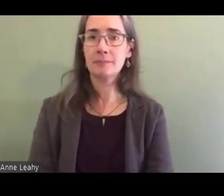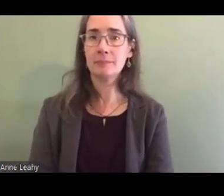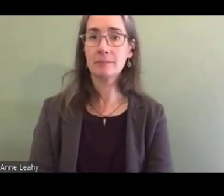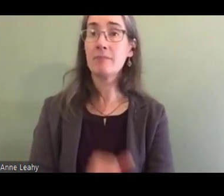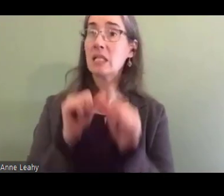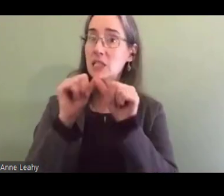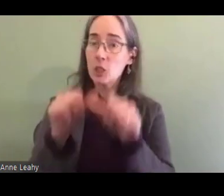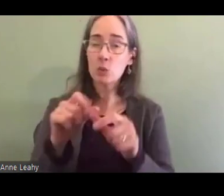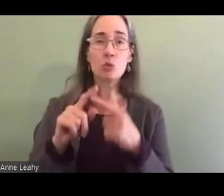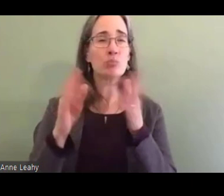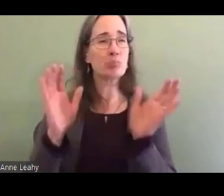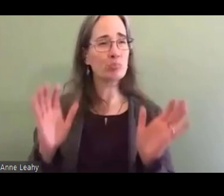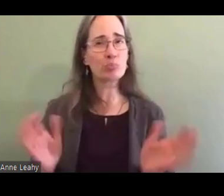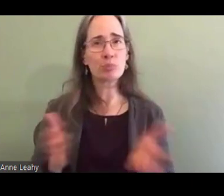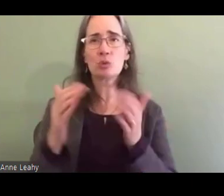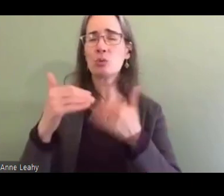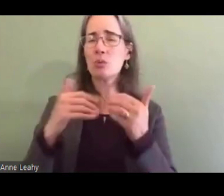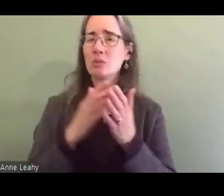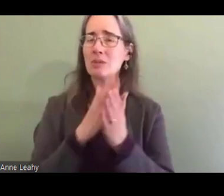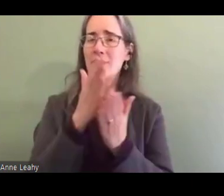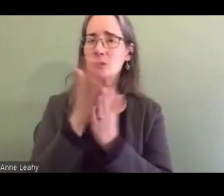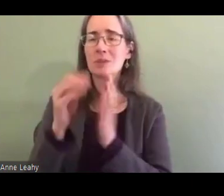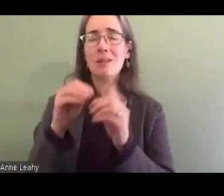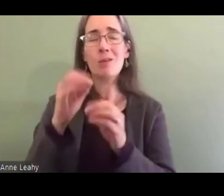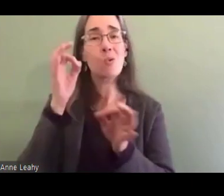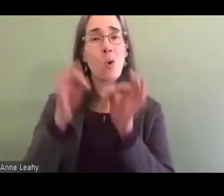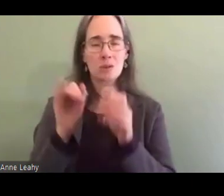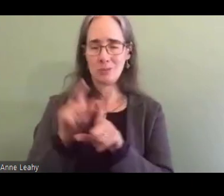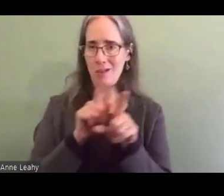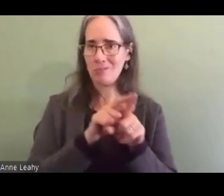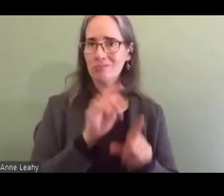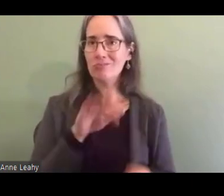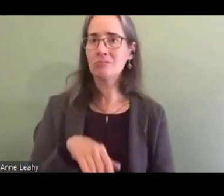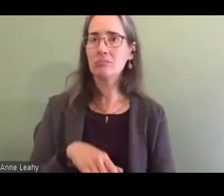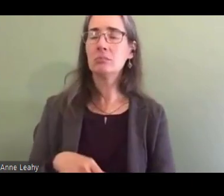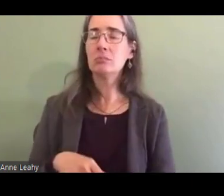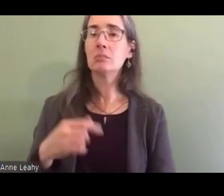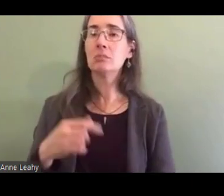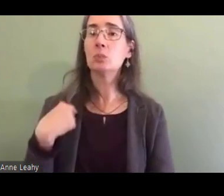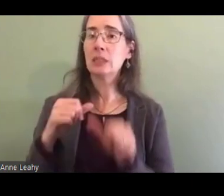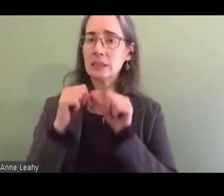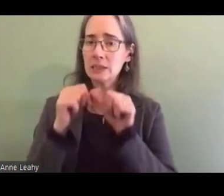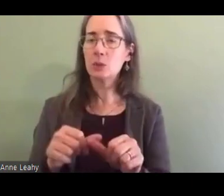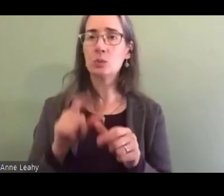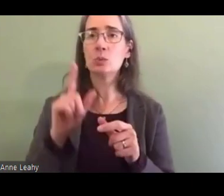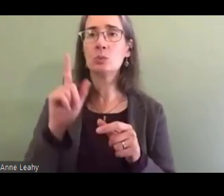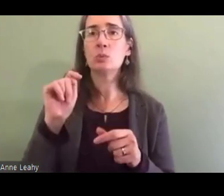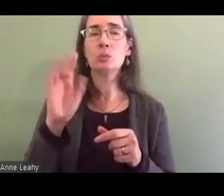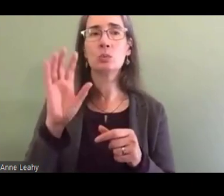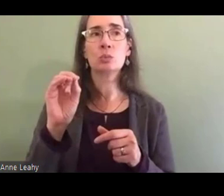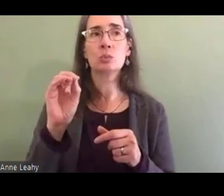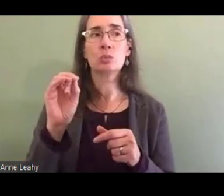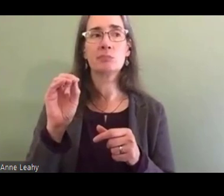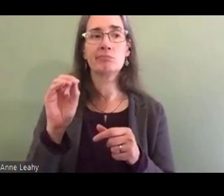Continuing to pursue those avenues in the courts as well,